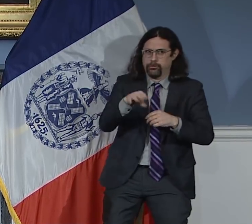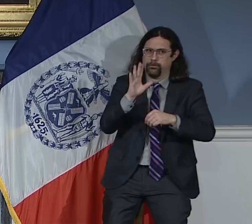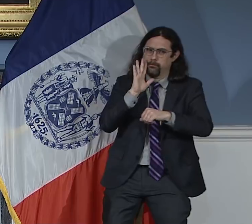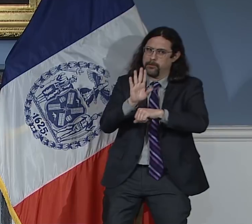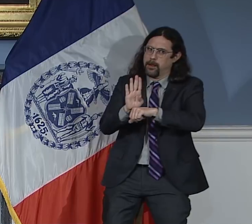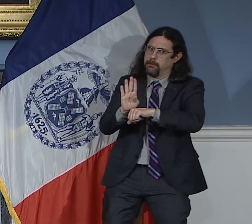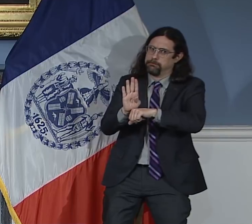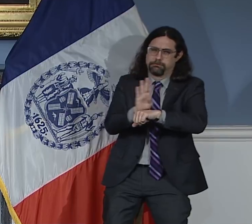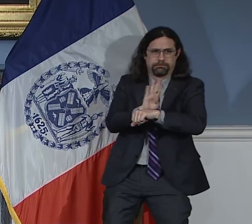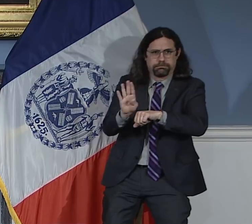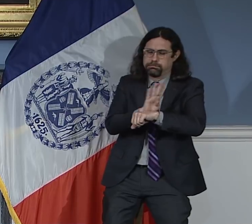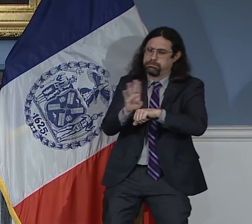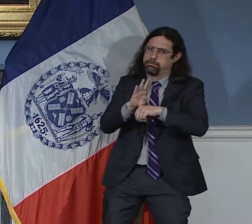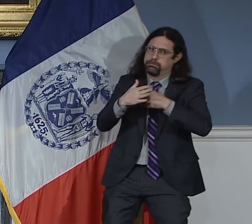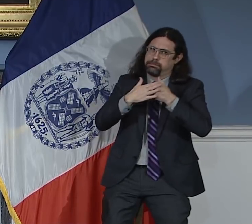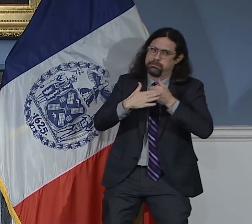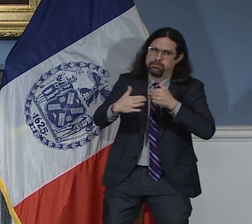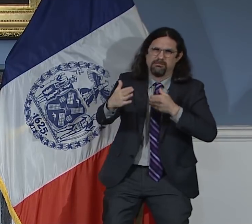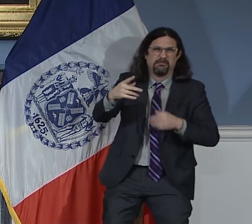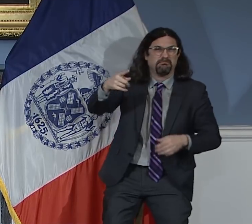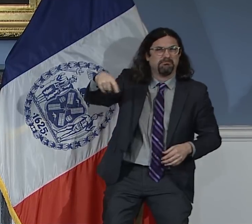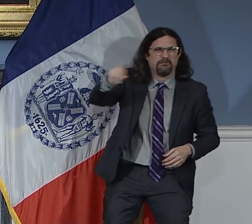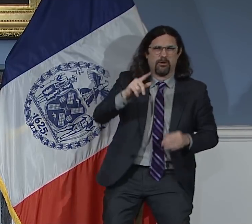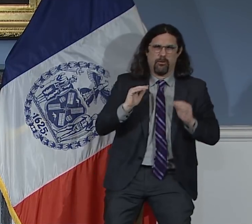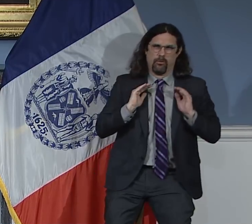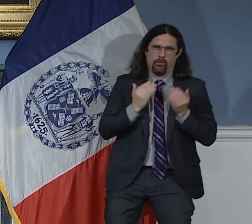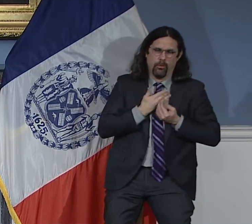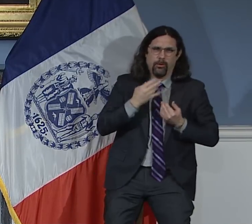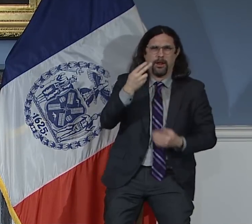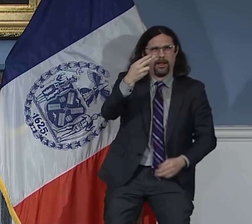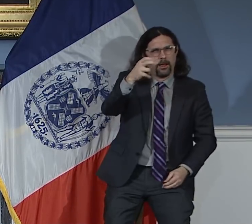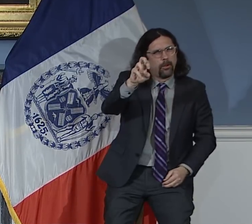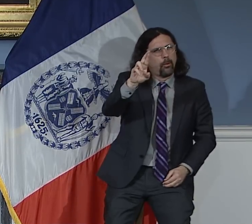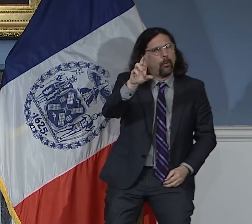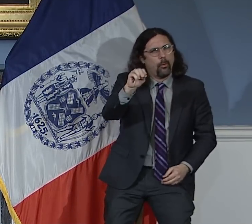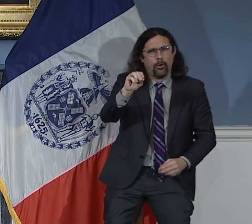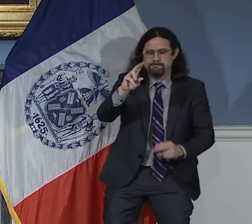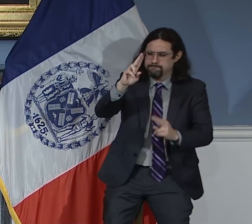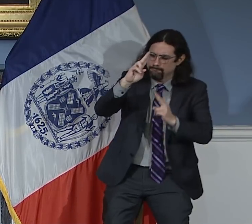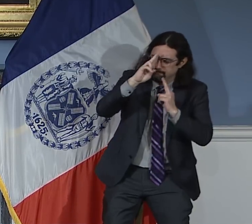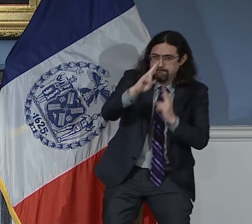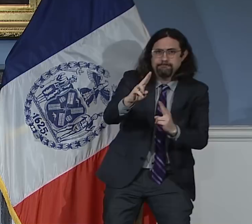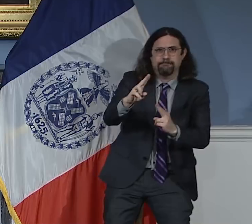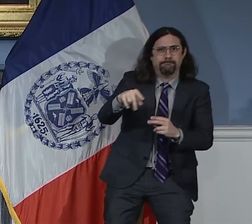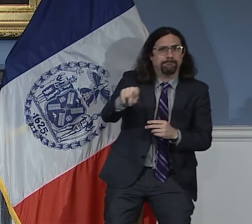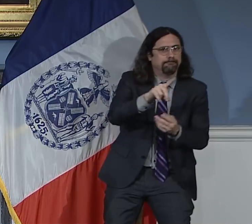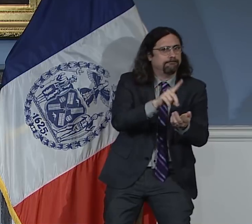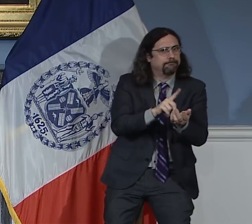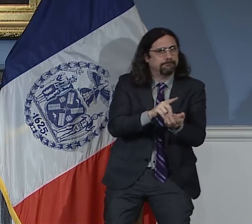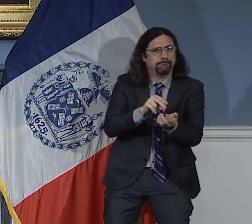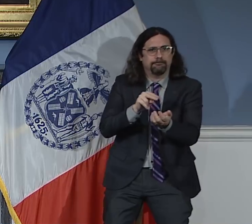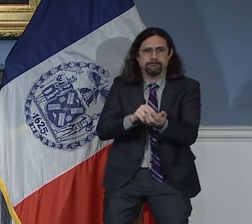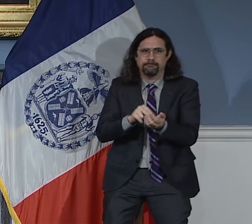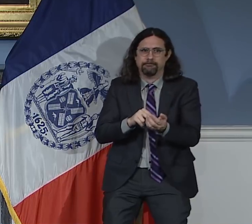COLLEAGUES IN HEALTH CARE SO MUCH IN THESE WEEKS. THEY ARE ALREADY HEROES, BUT THEY'REO GI NGTO HEAV T WOORK IN BATTLEFIELD